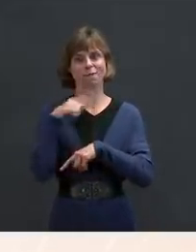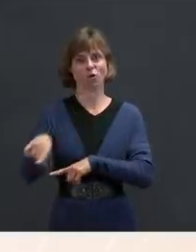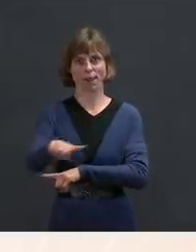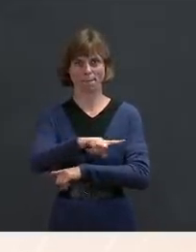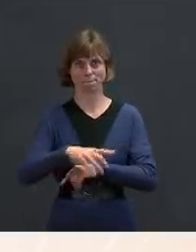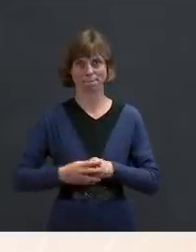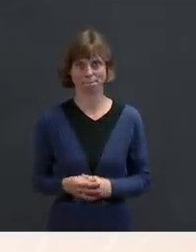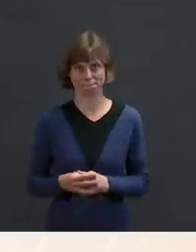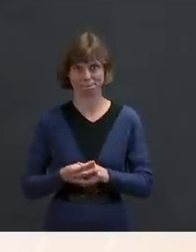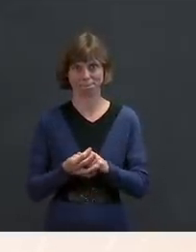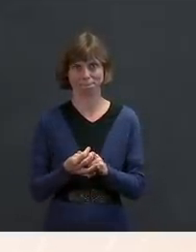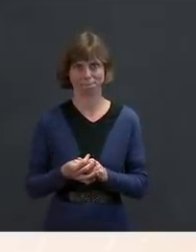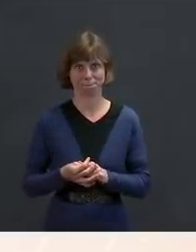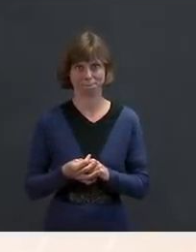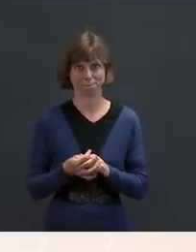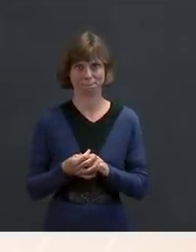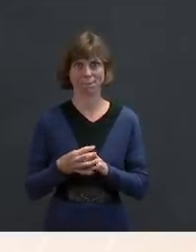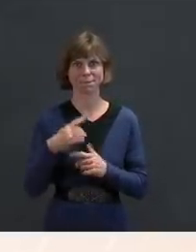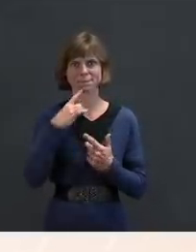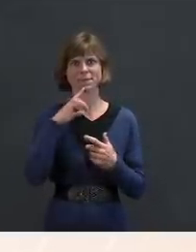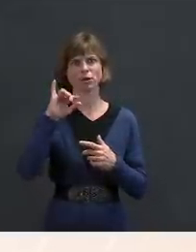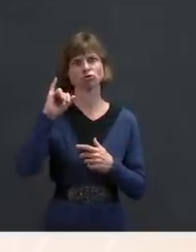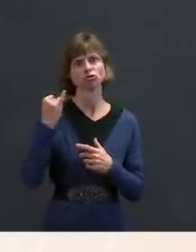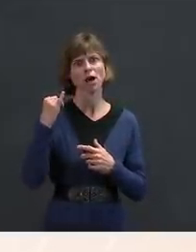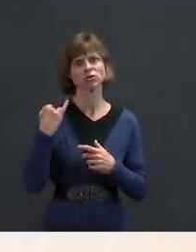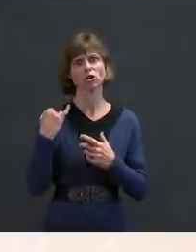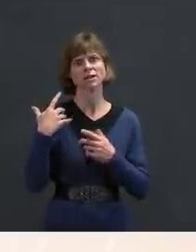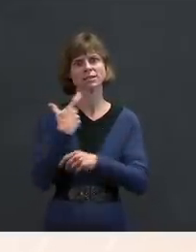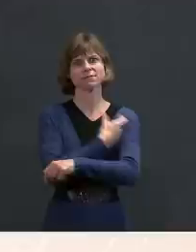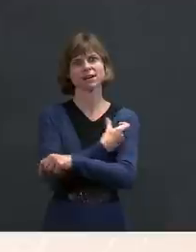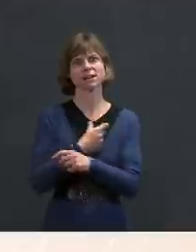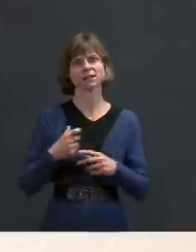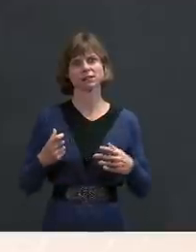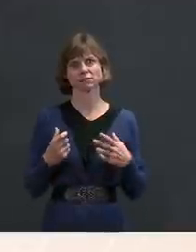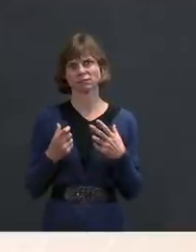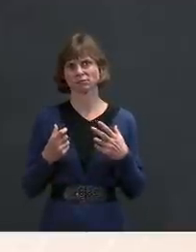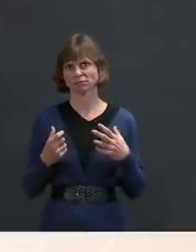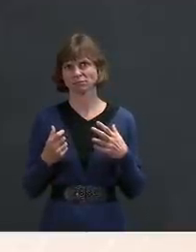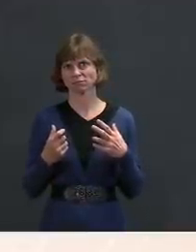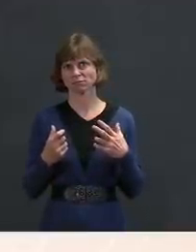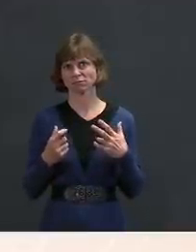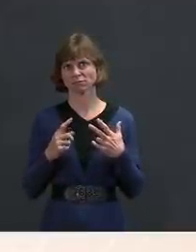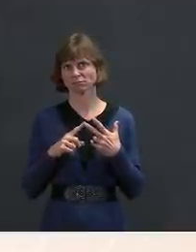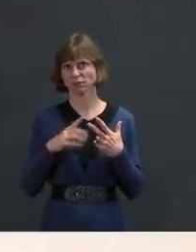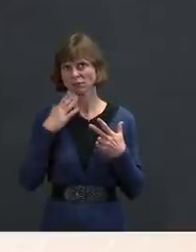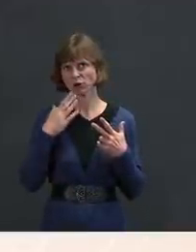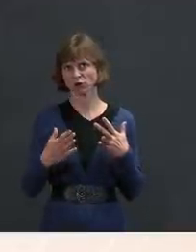any messaging that the Johnson & Johnson vaccine is, I don't know, inferior to the other two that have greater efficacy?